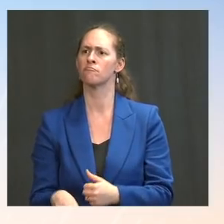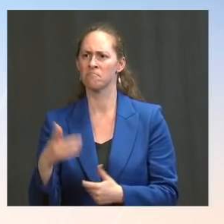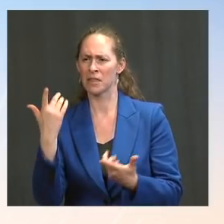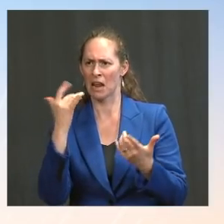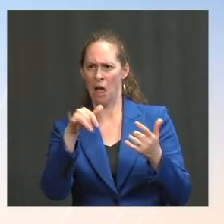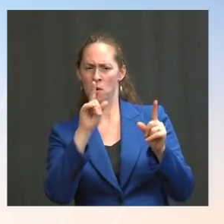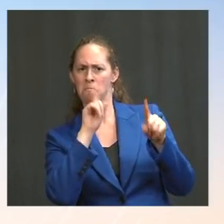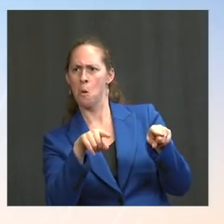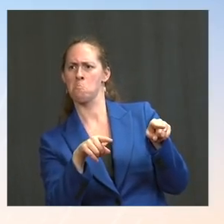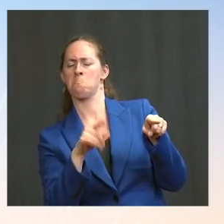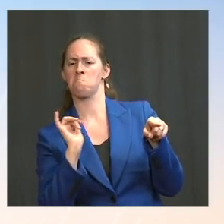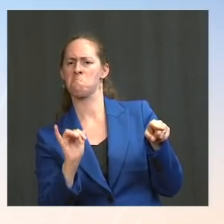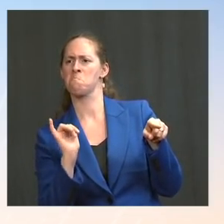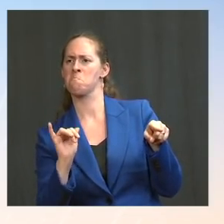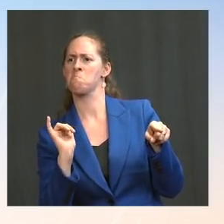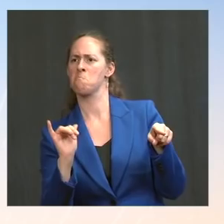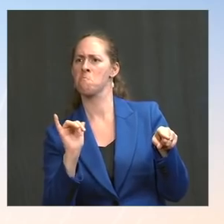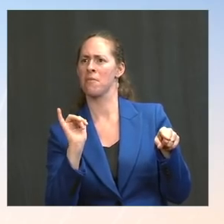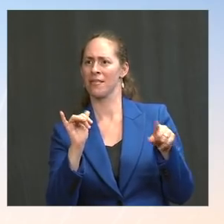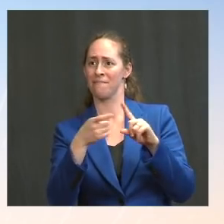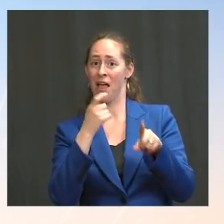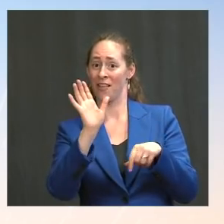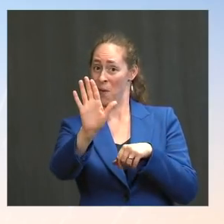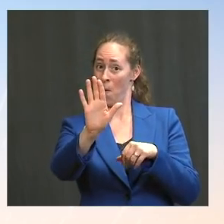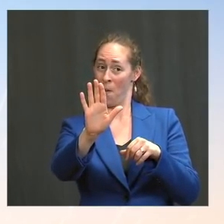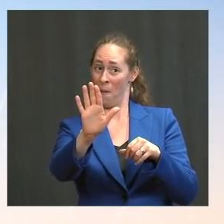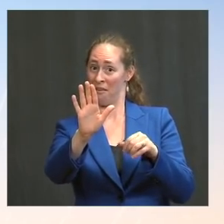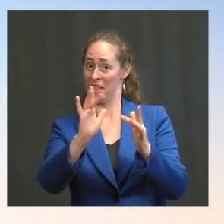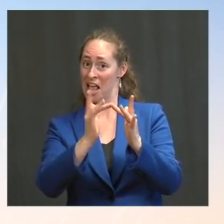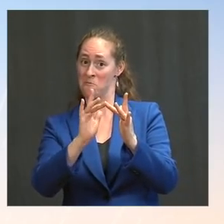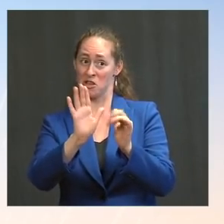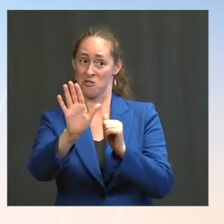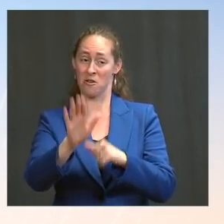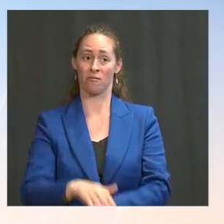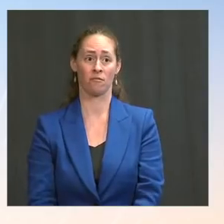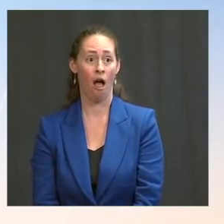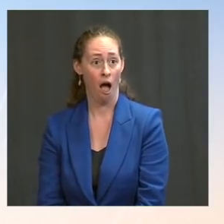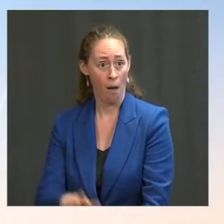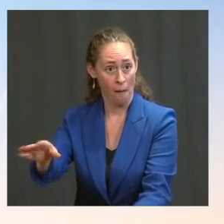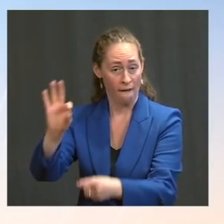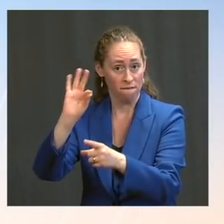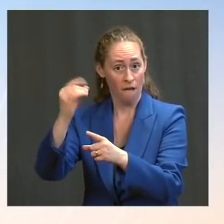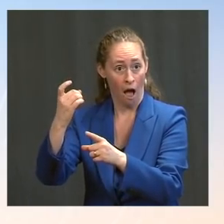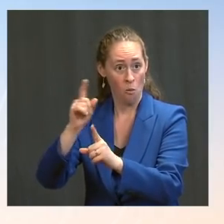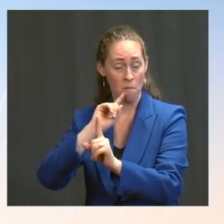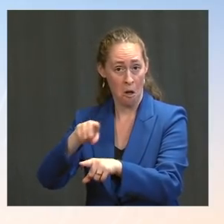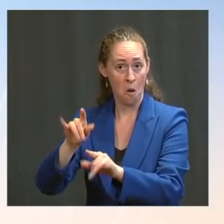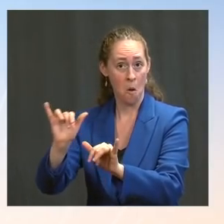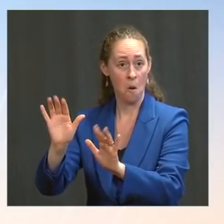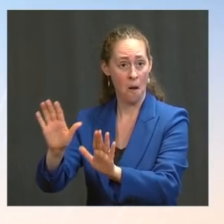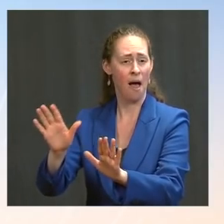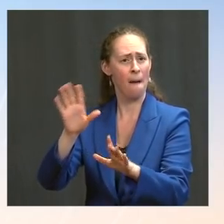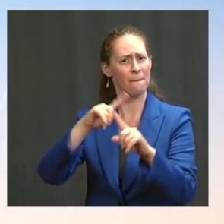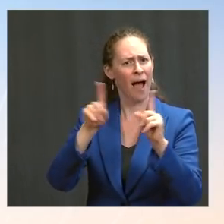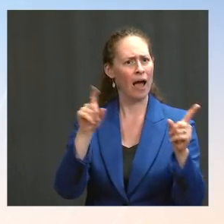Ms. Psaki: -- but it was certainly one from your network. The Press: But she said -- okay, so that's the Fox report. Thank you. >> Ms. Psaki: Yeah. The Press: In Senate testimony, she said she wanted to decrease police budgets.